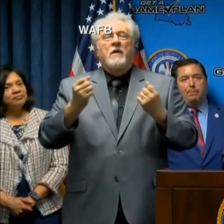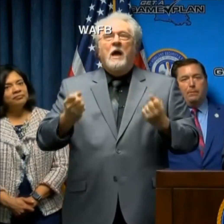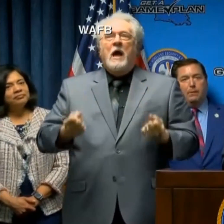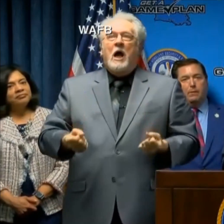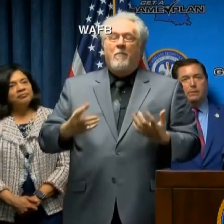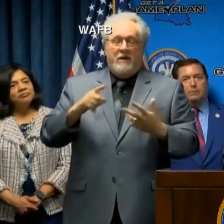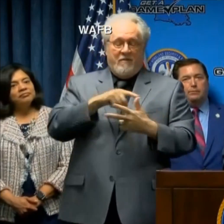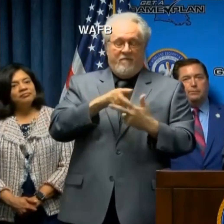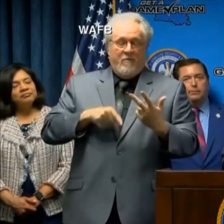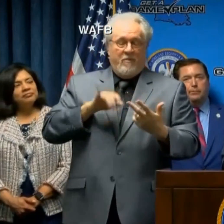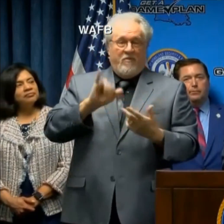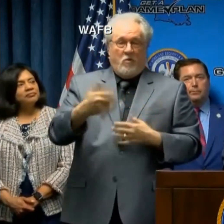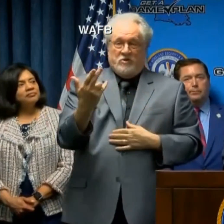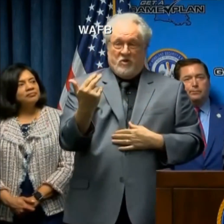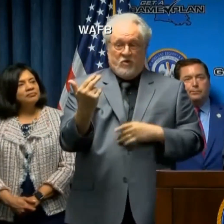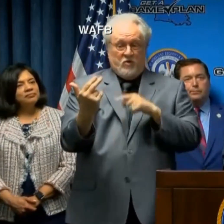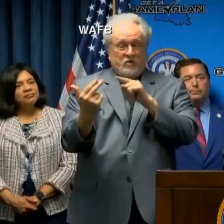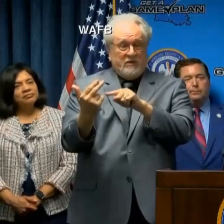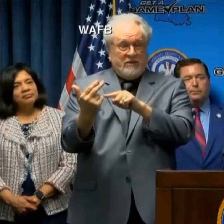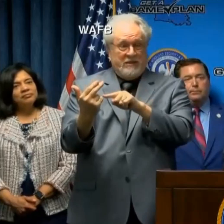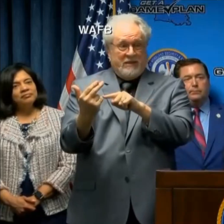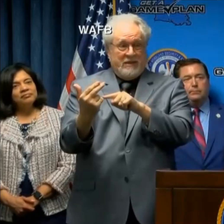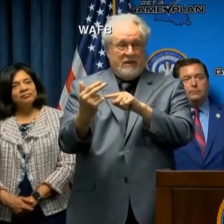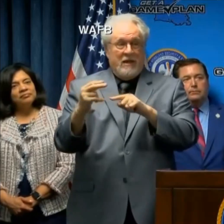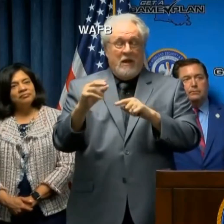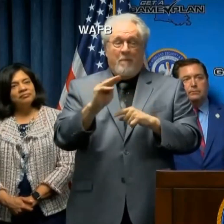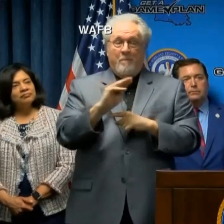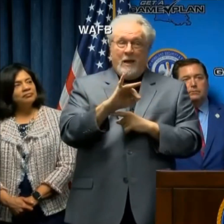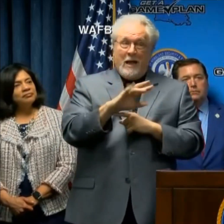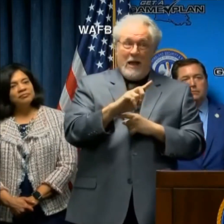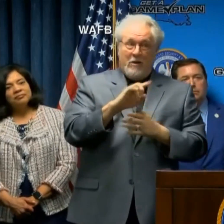the thirteen presumptive positives are on the mountain is that what you asked